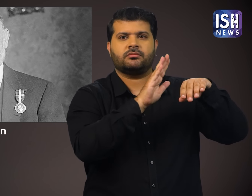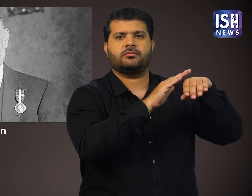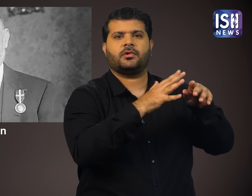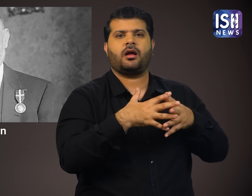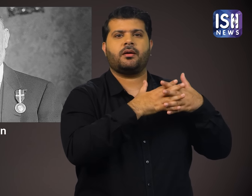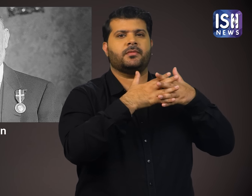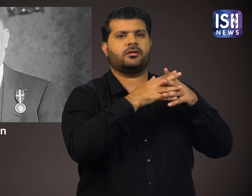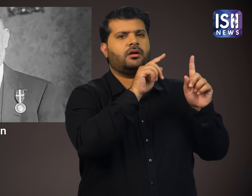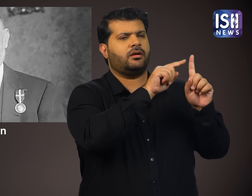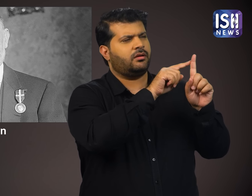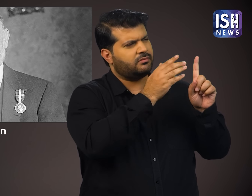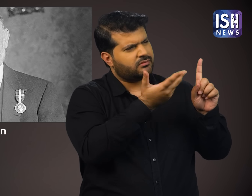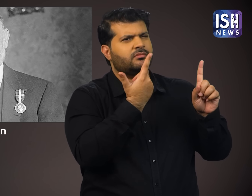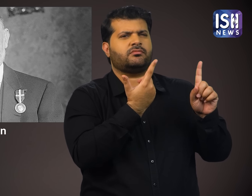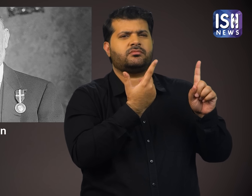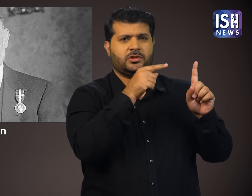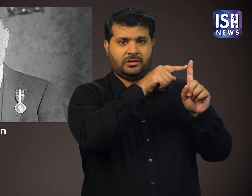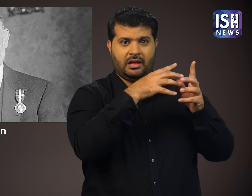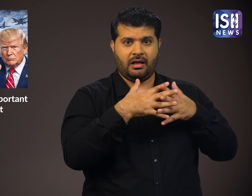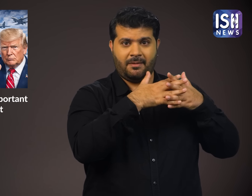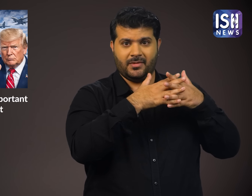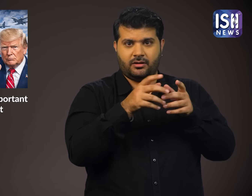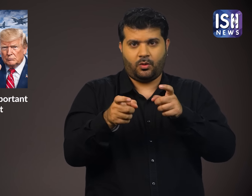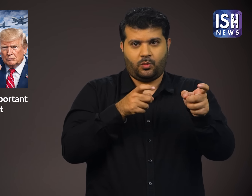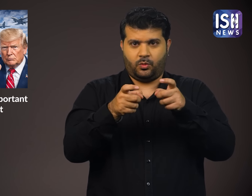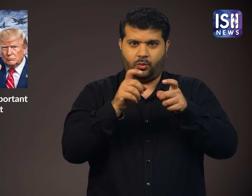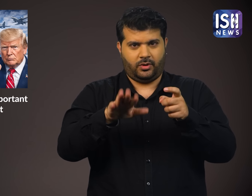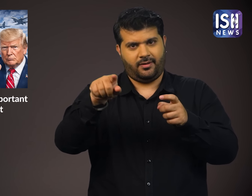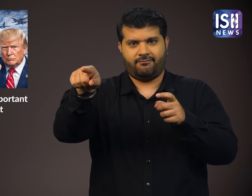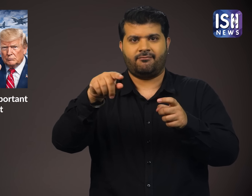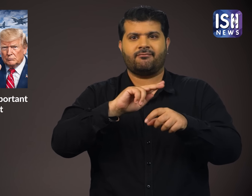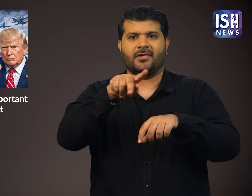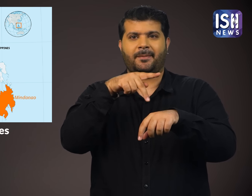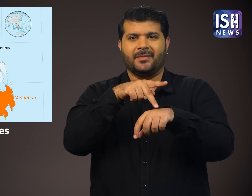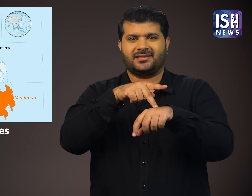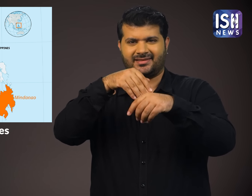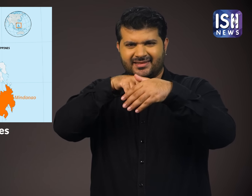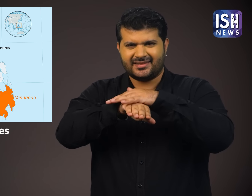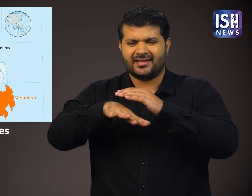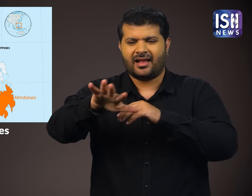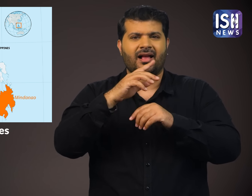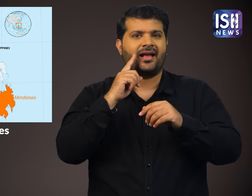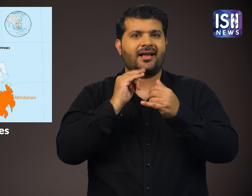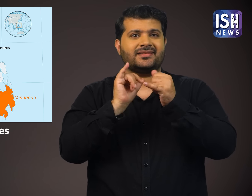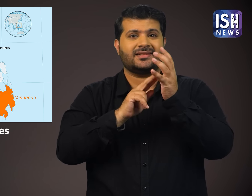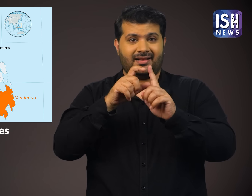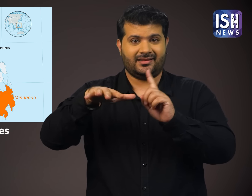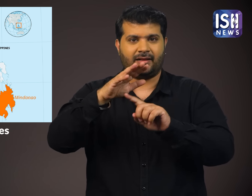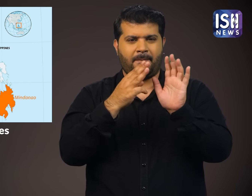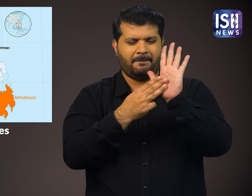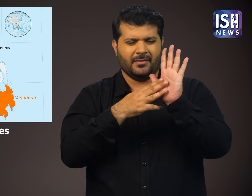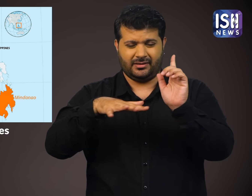proposed that the U.S. give Denmark the Philippine island of Mindanao,